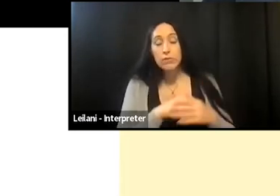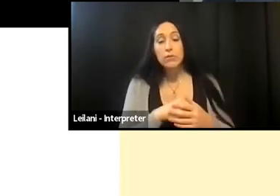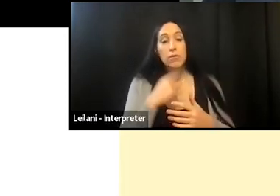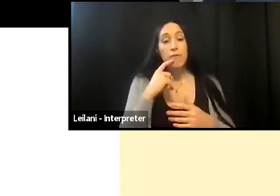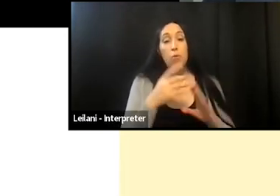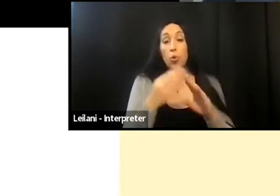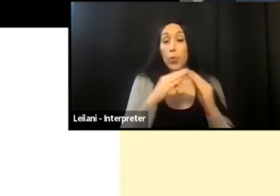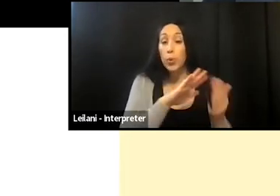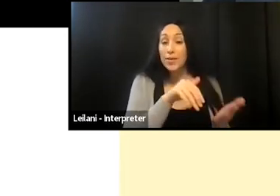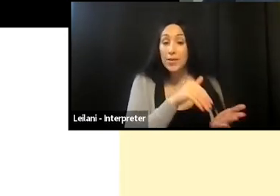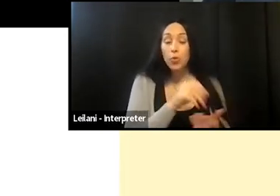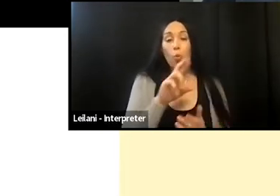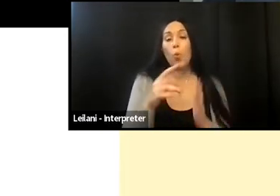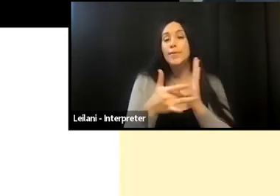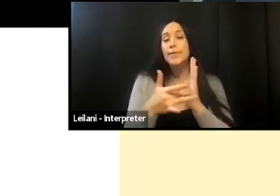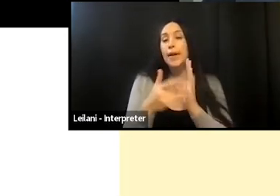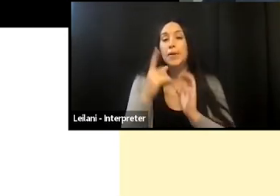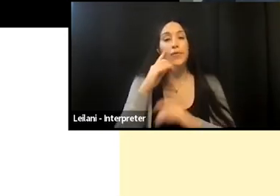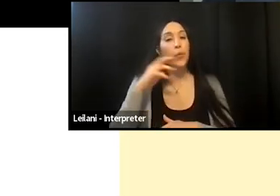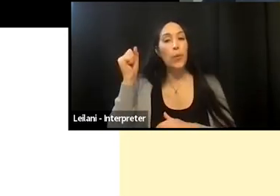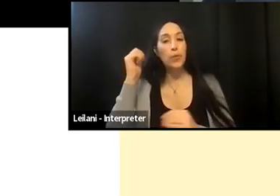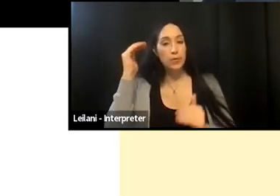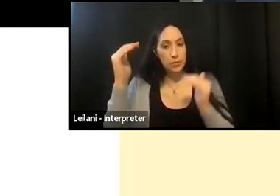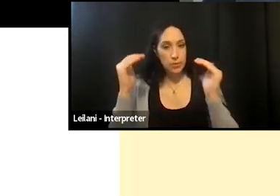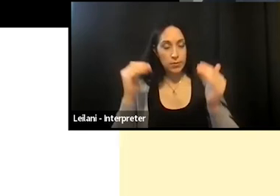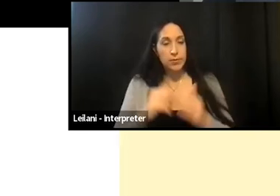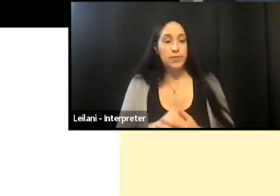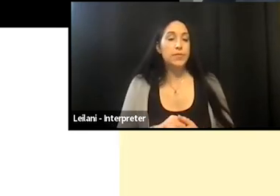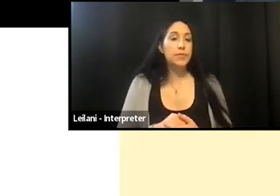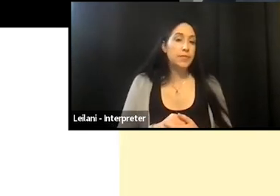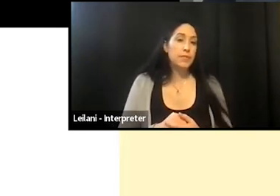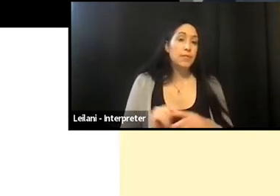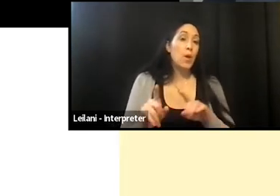or technology for older adults. We've also developed an Age-Friendly Action Plan